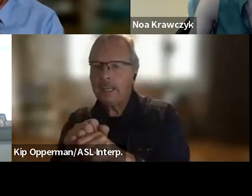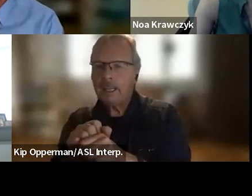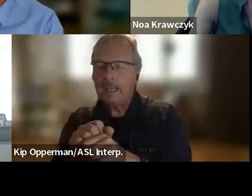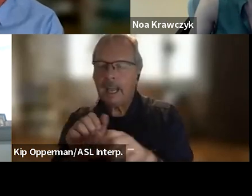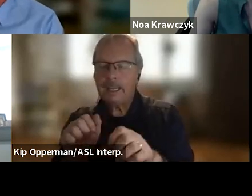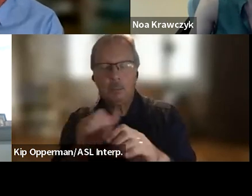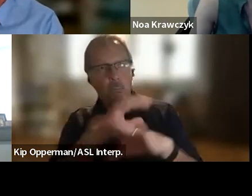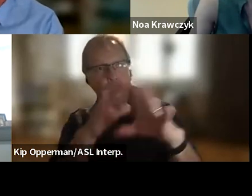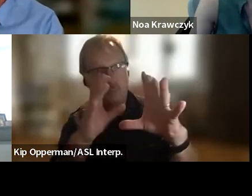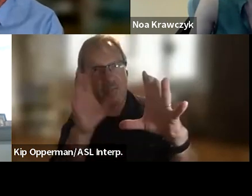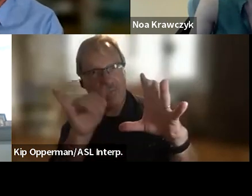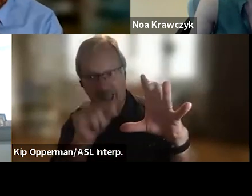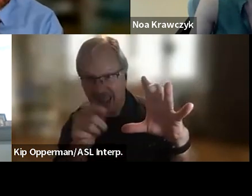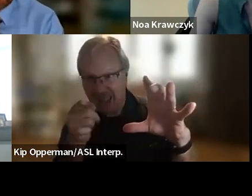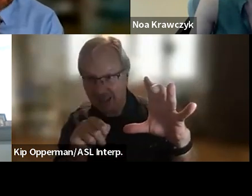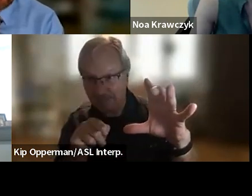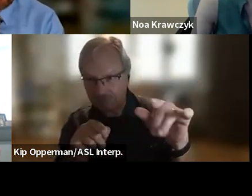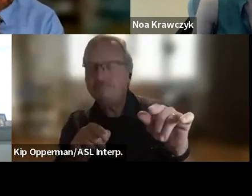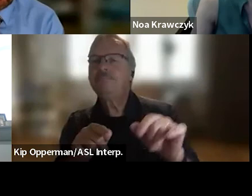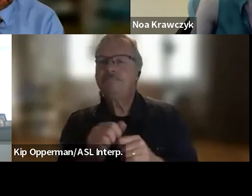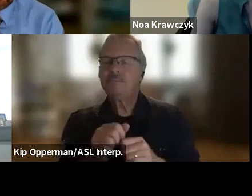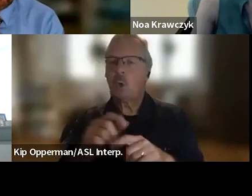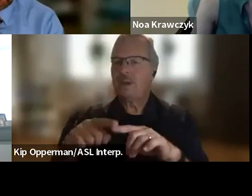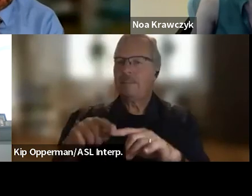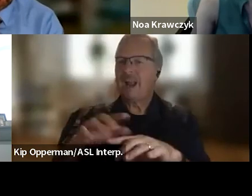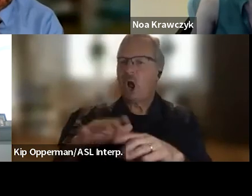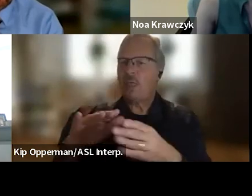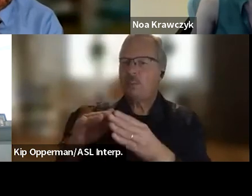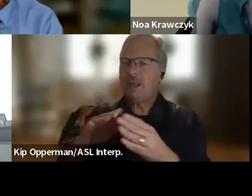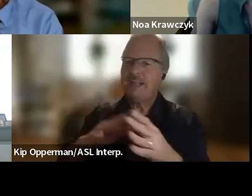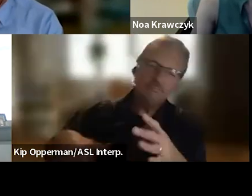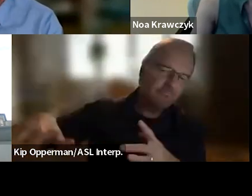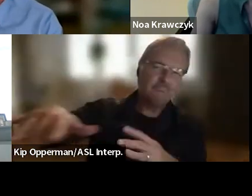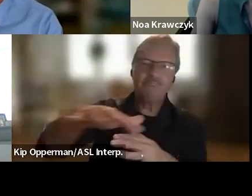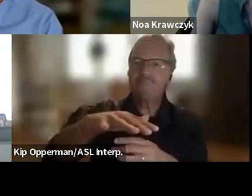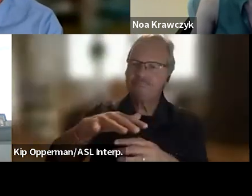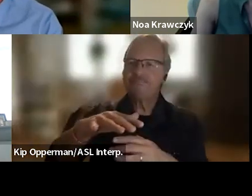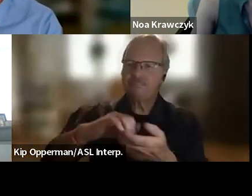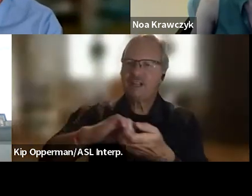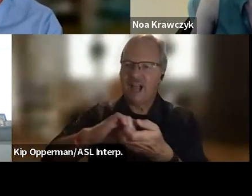But we certainly relied on the community and our colleagues across the country to see what's already there.